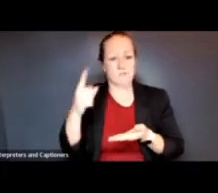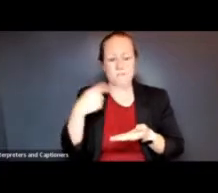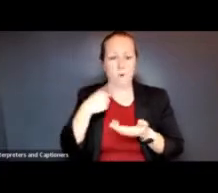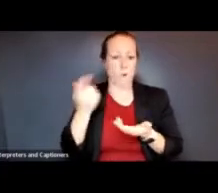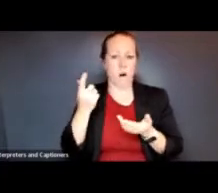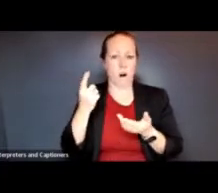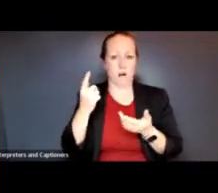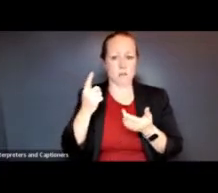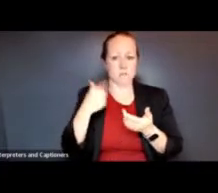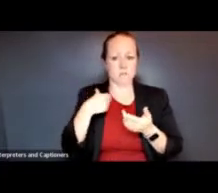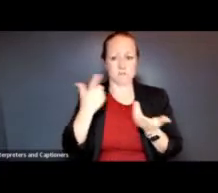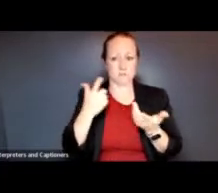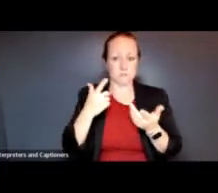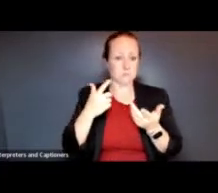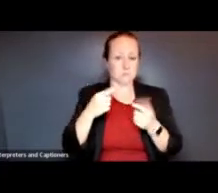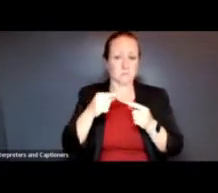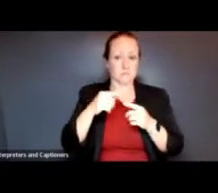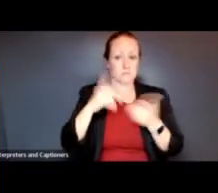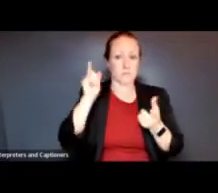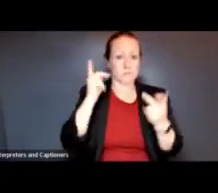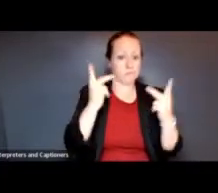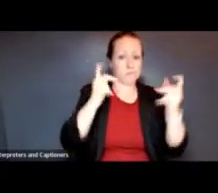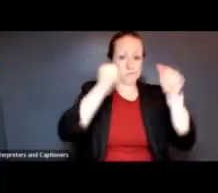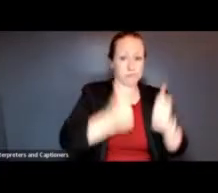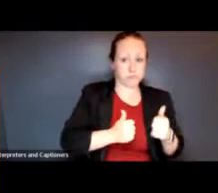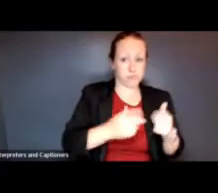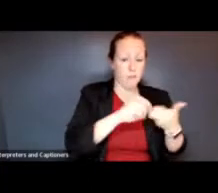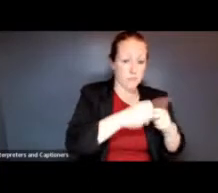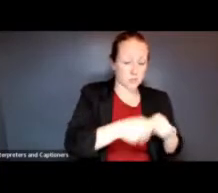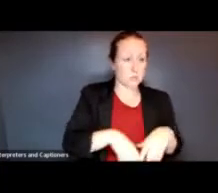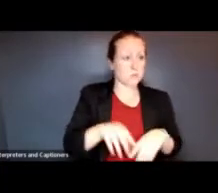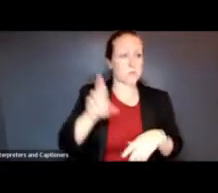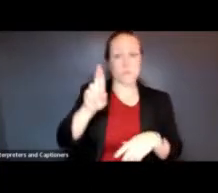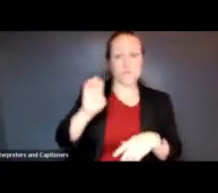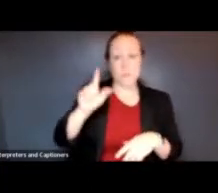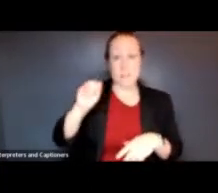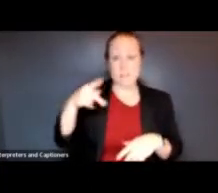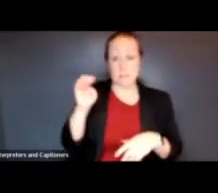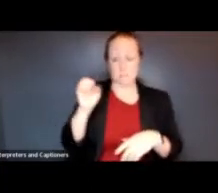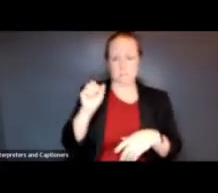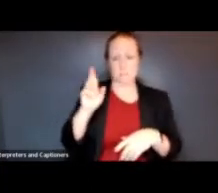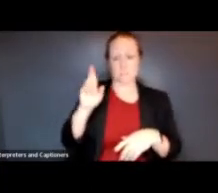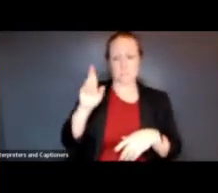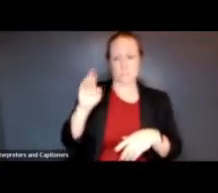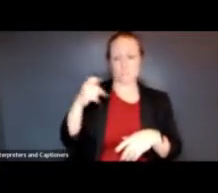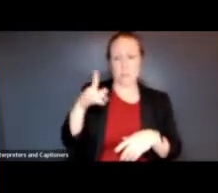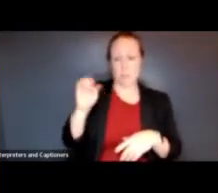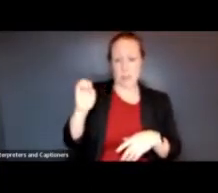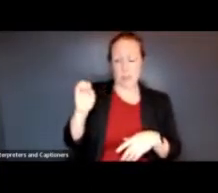for relapse, if someone's in recovery, risk of crises. And,